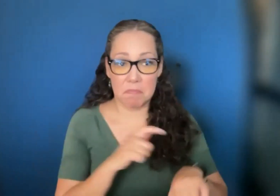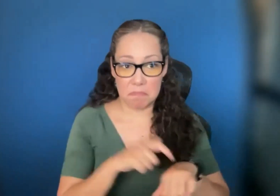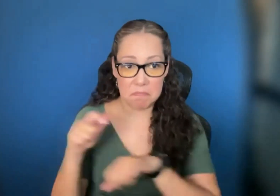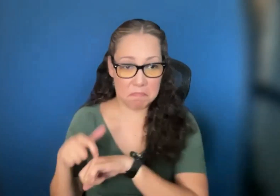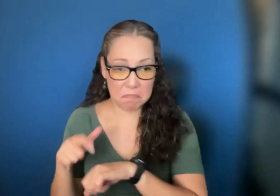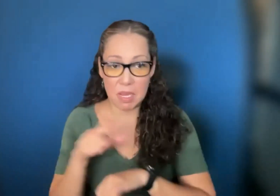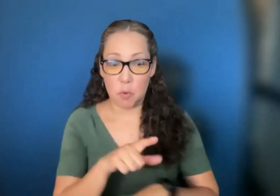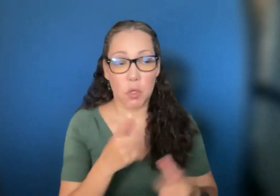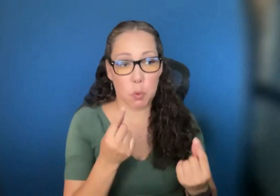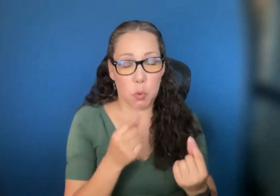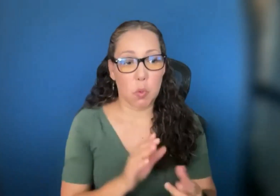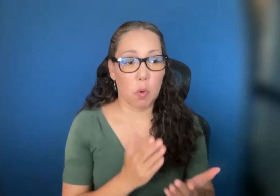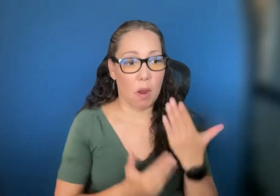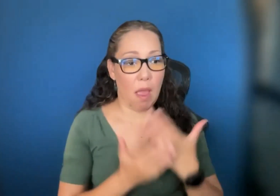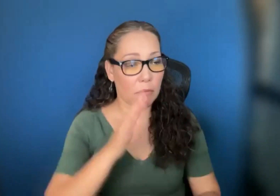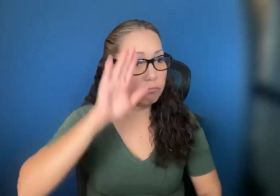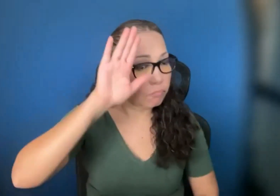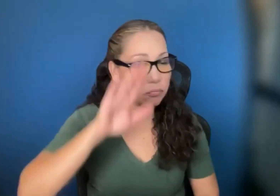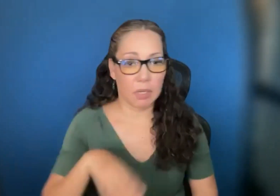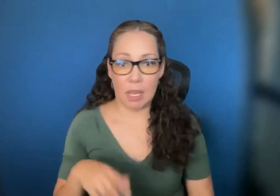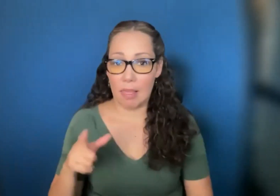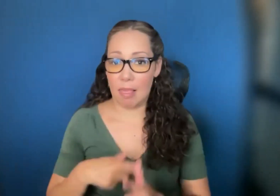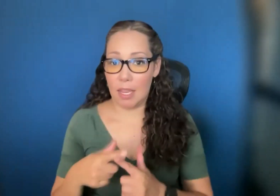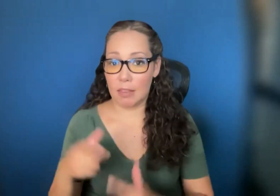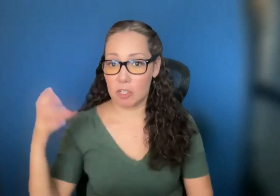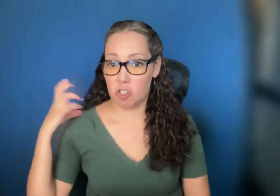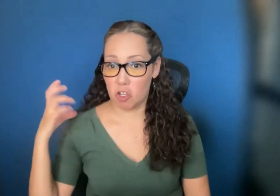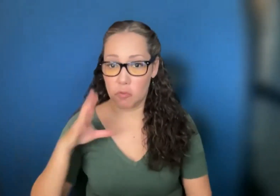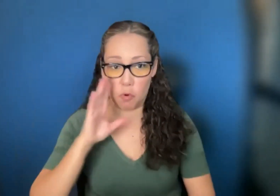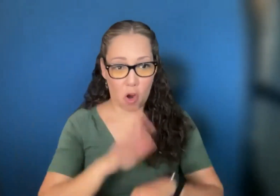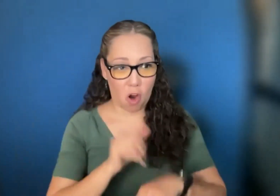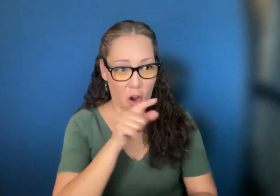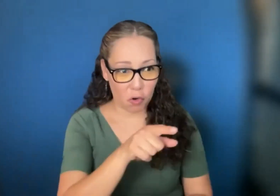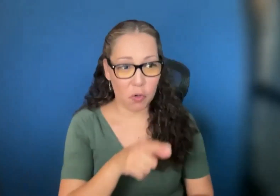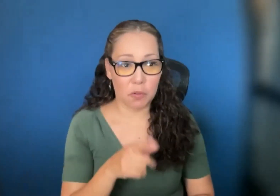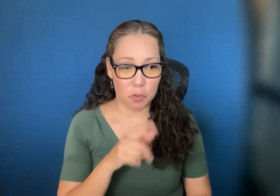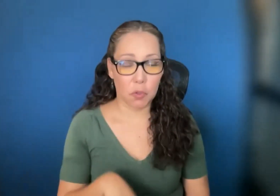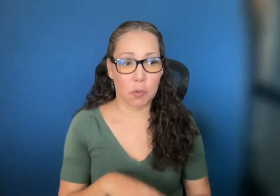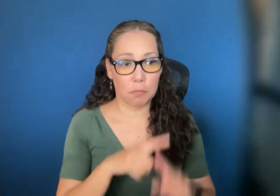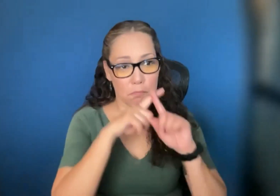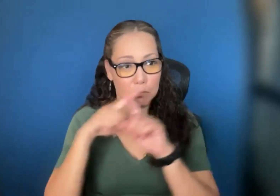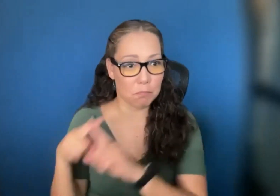hand um and then the chairs will call upon you to uh unmute yourself um if you're dialing in by